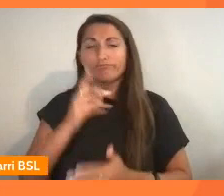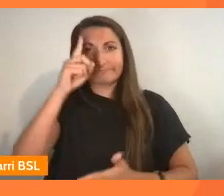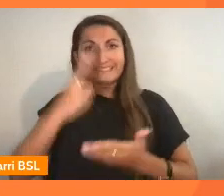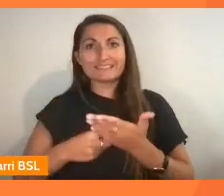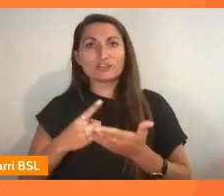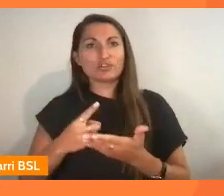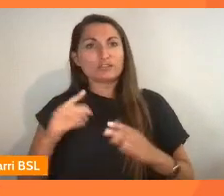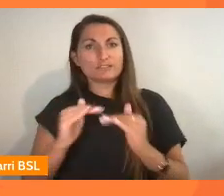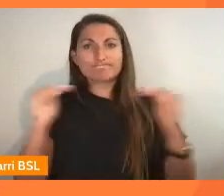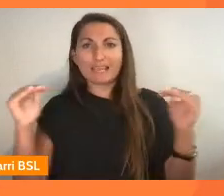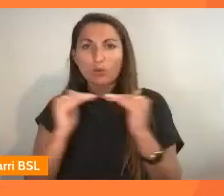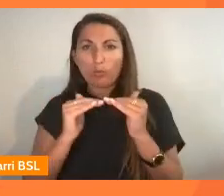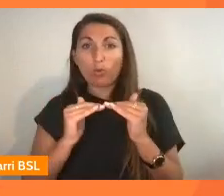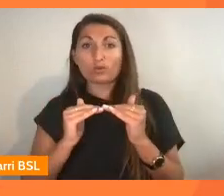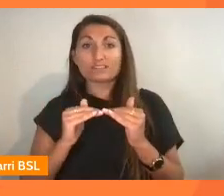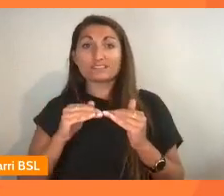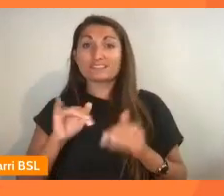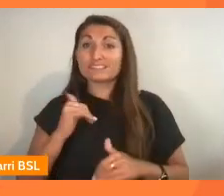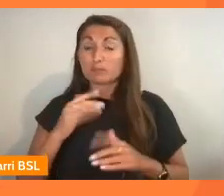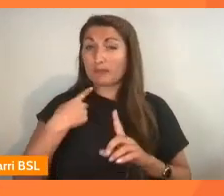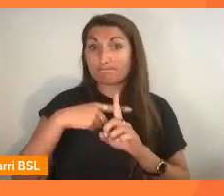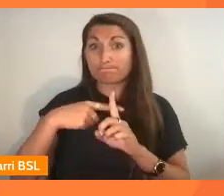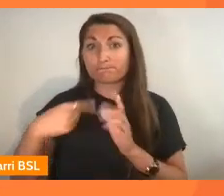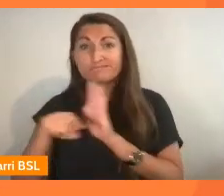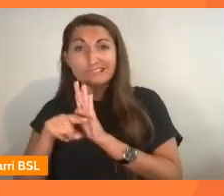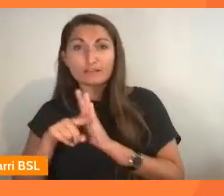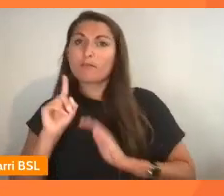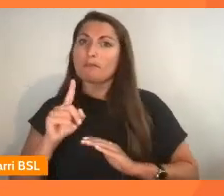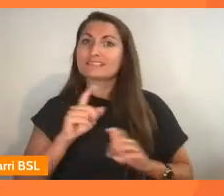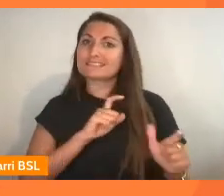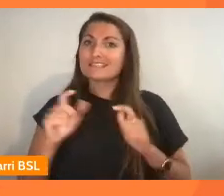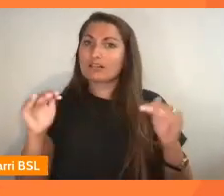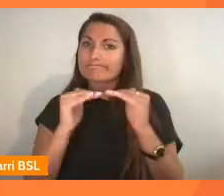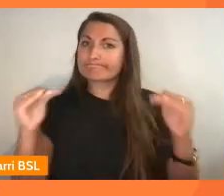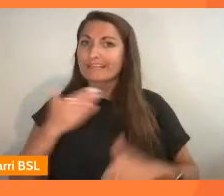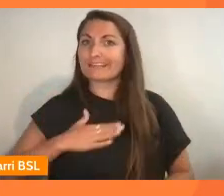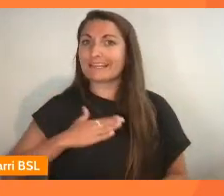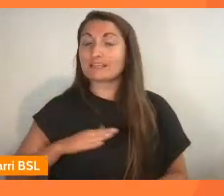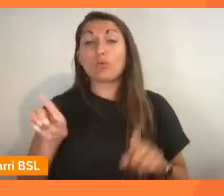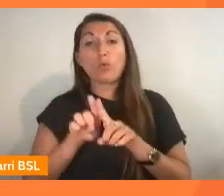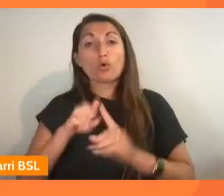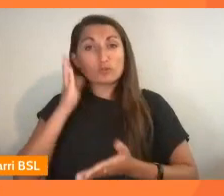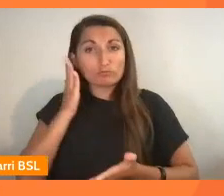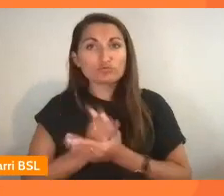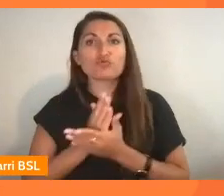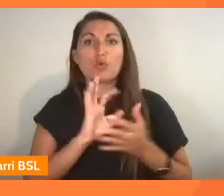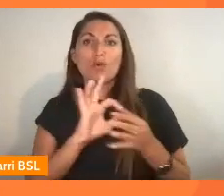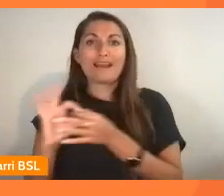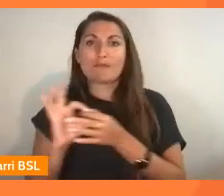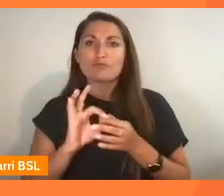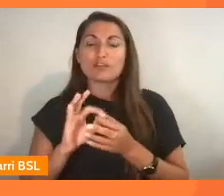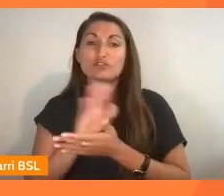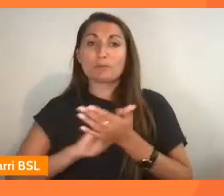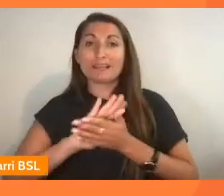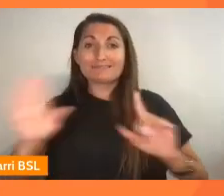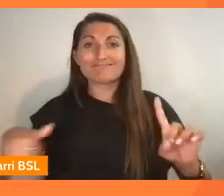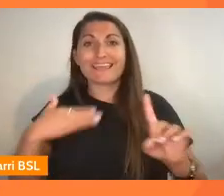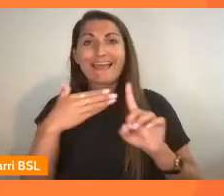the highs and the lows and understanding that true collaboration means that you work towards a shared vision, but you allow for those things